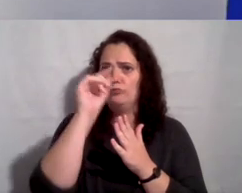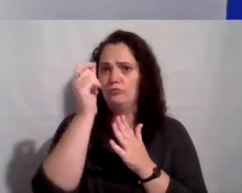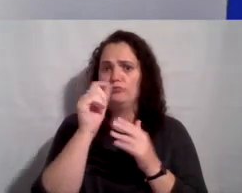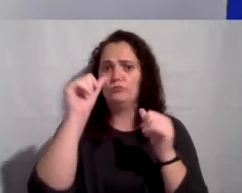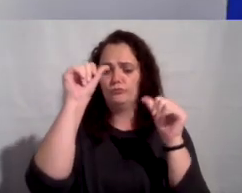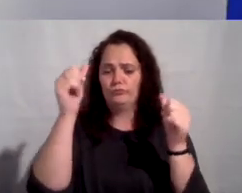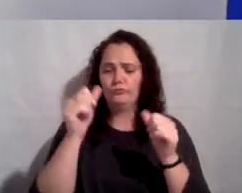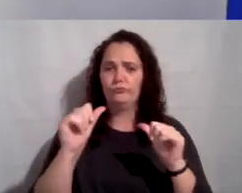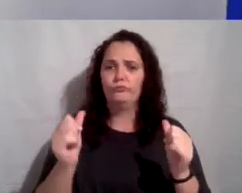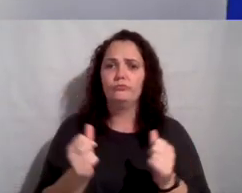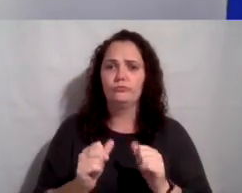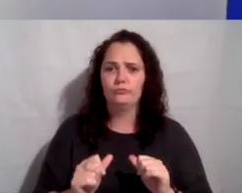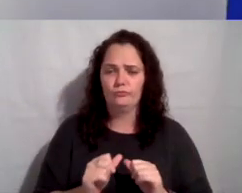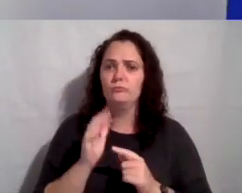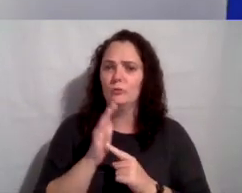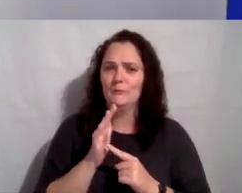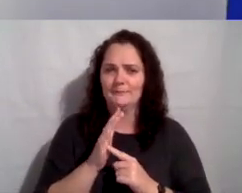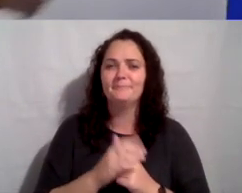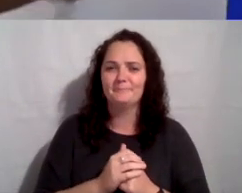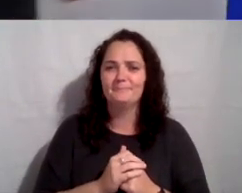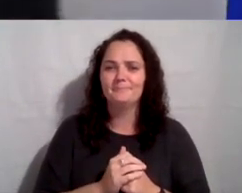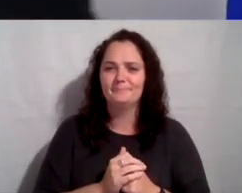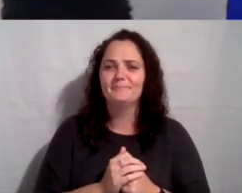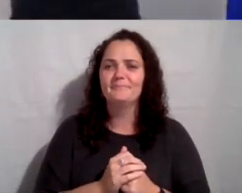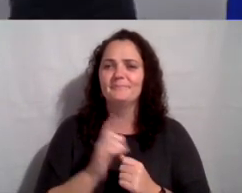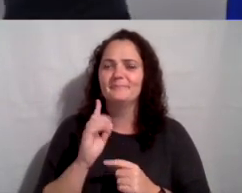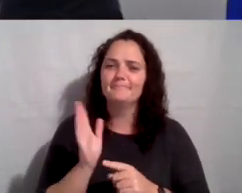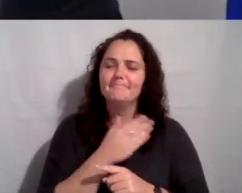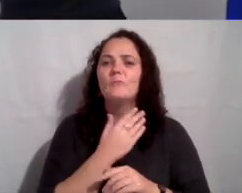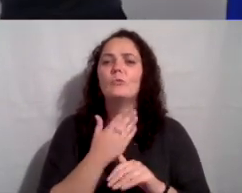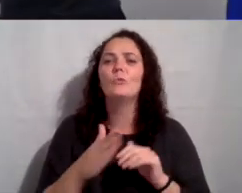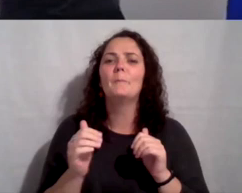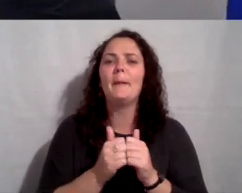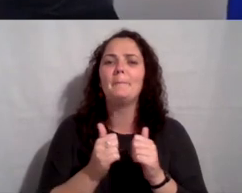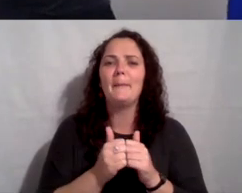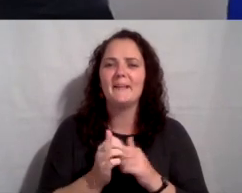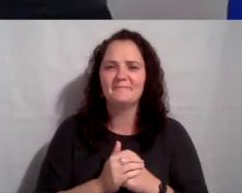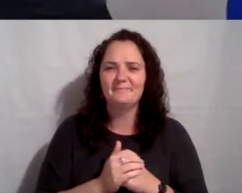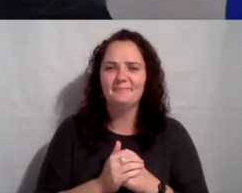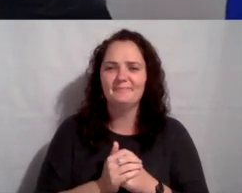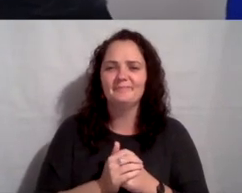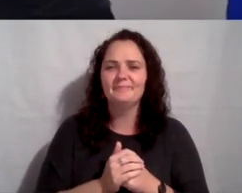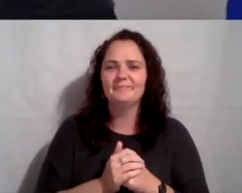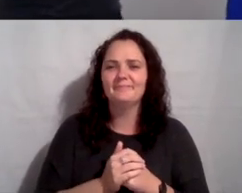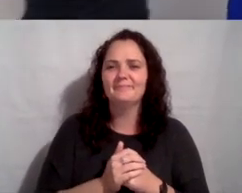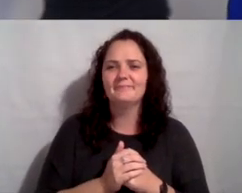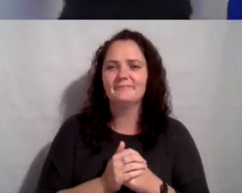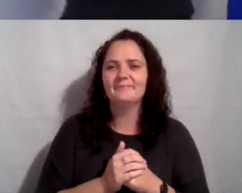gestural lines, immediate lines, and that's what we're going to move on to next with our pen. So let's get another fresh sheet of paper ready to go there,